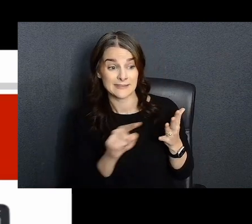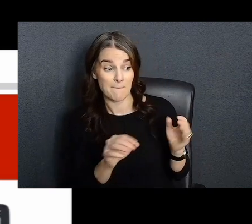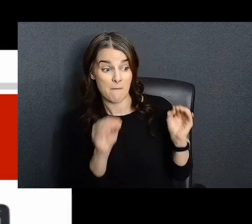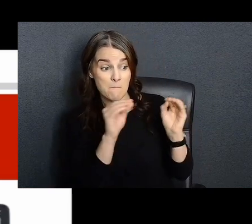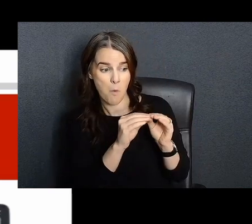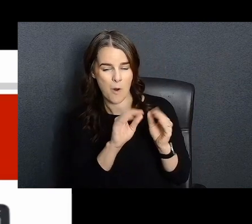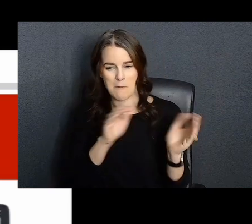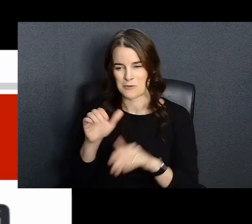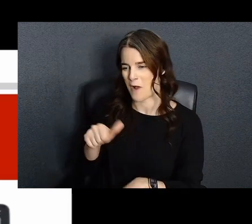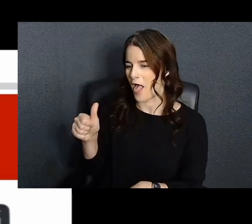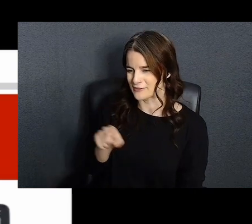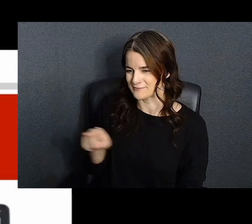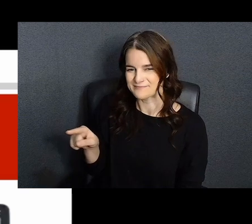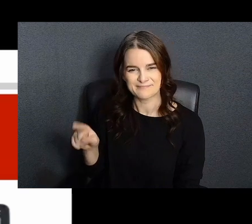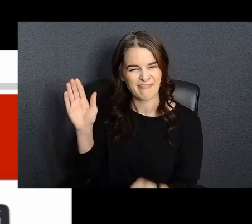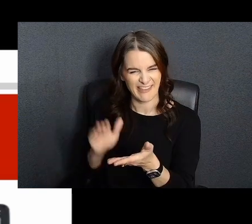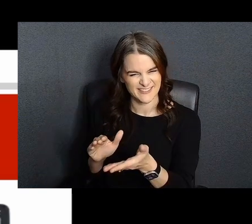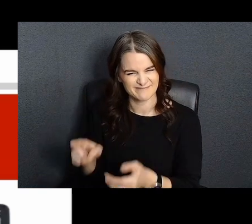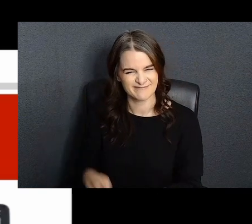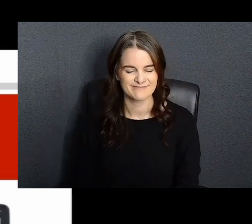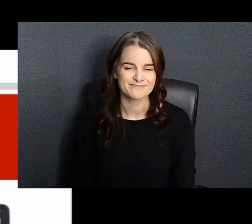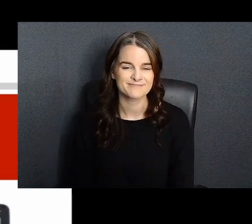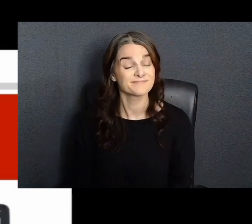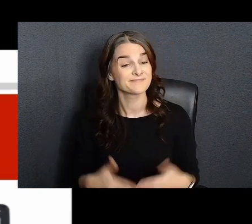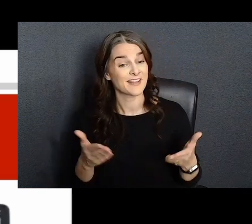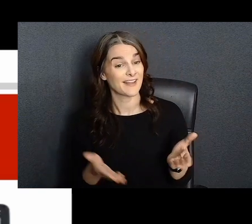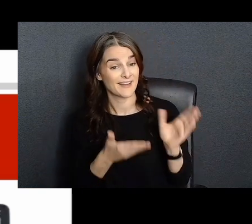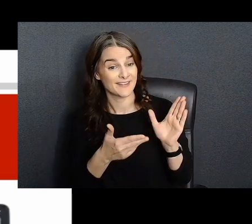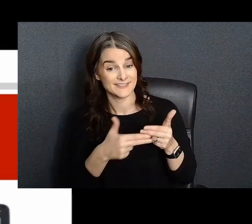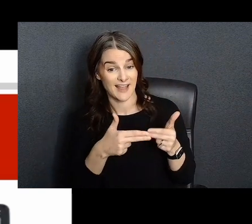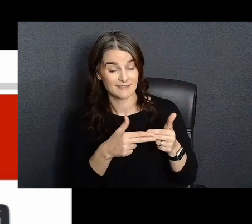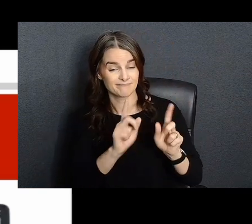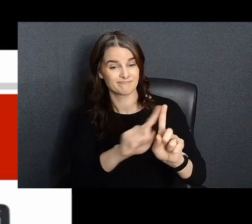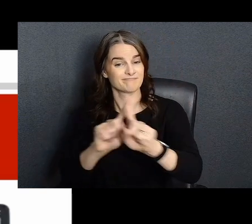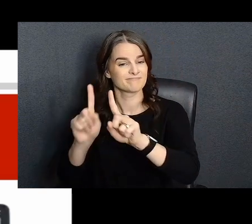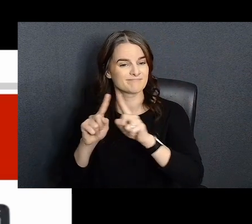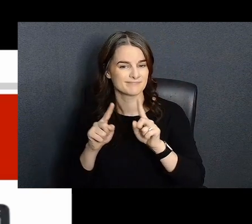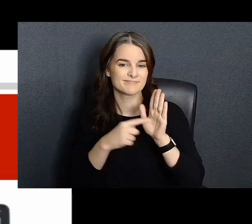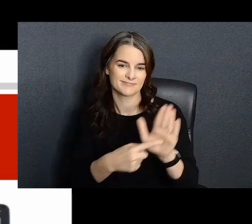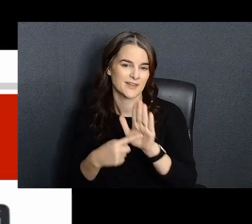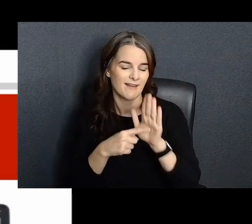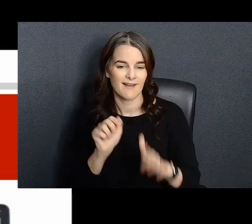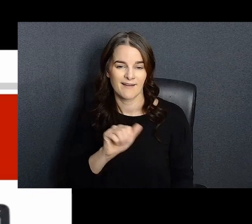So here on the slide are also a few examples of different types of AAC systems.